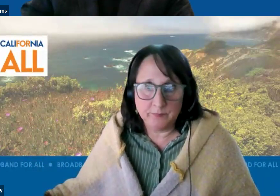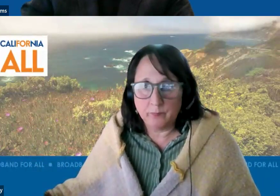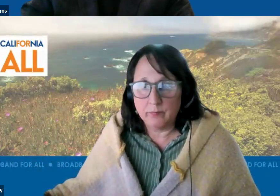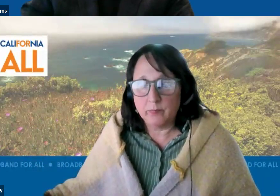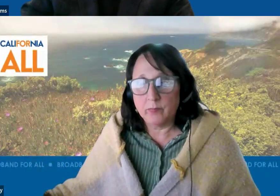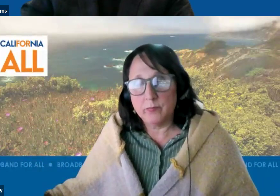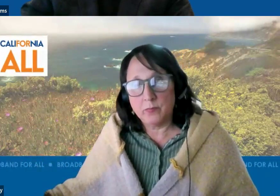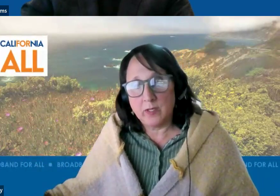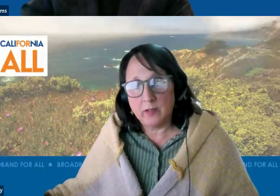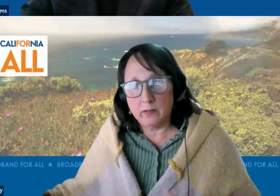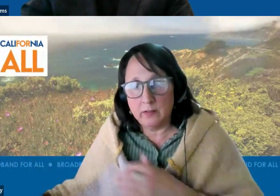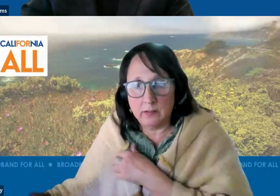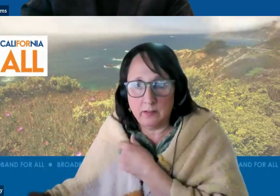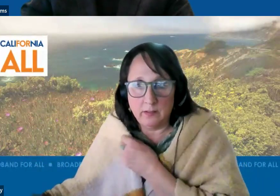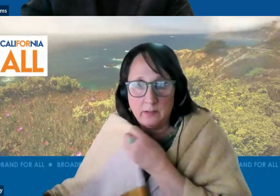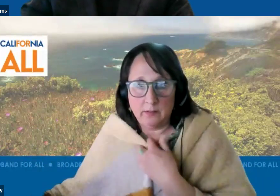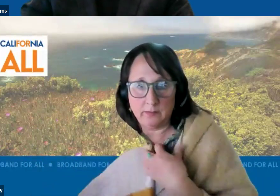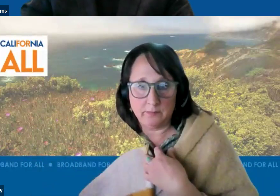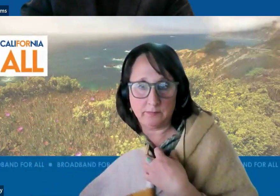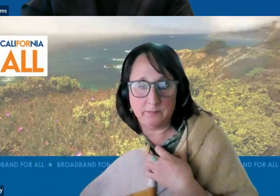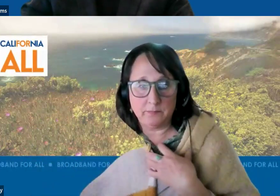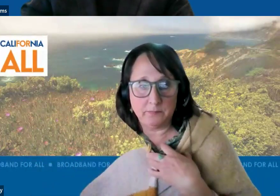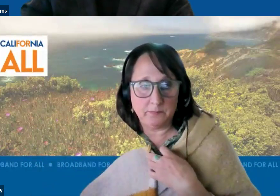applicants to propose their own period of performance within that maximum. So,